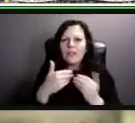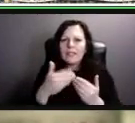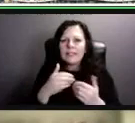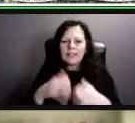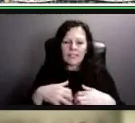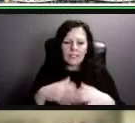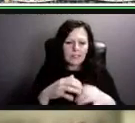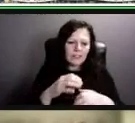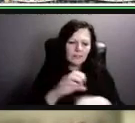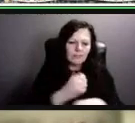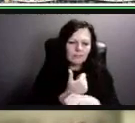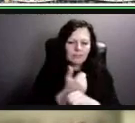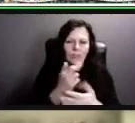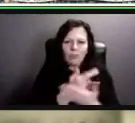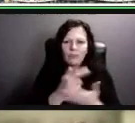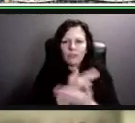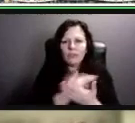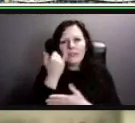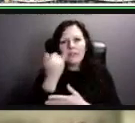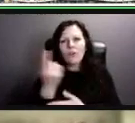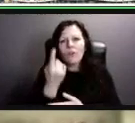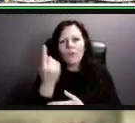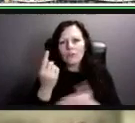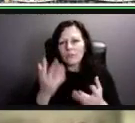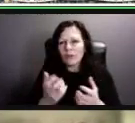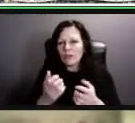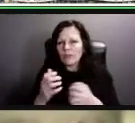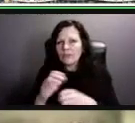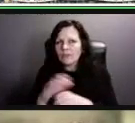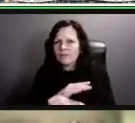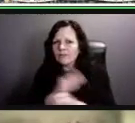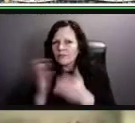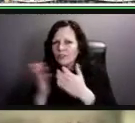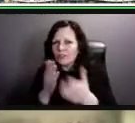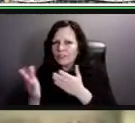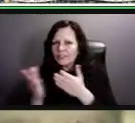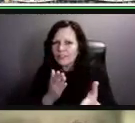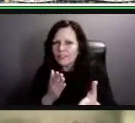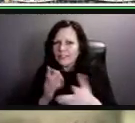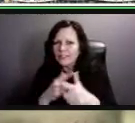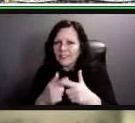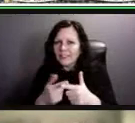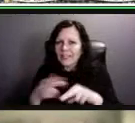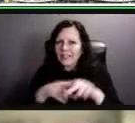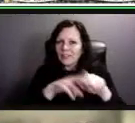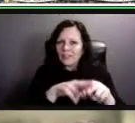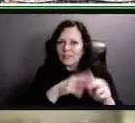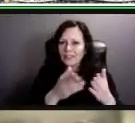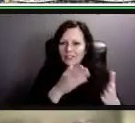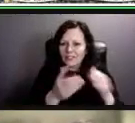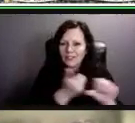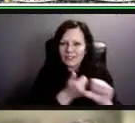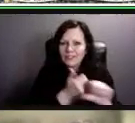INDIVIDUAL TYPE OF SERVICE.